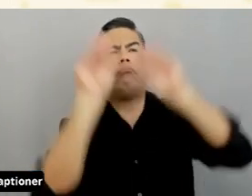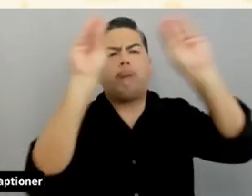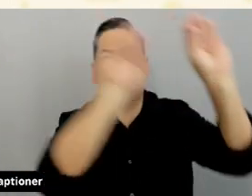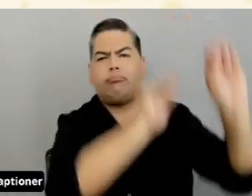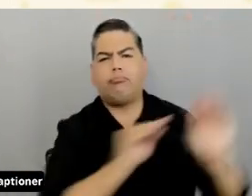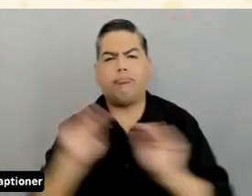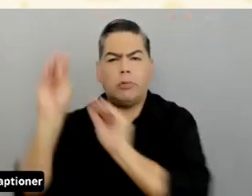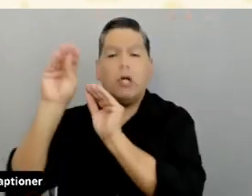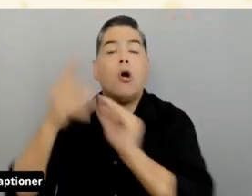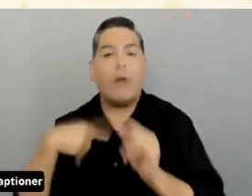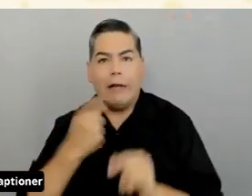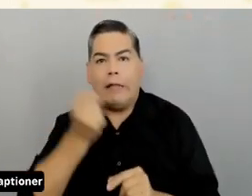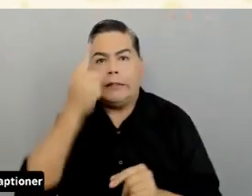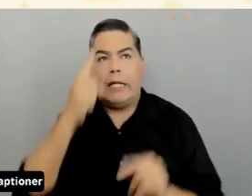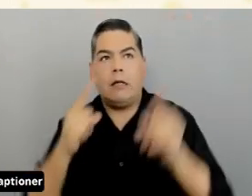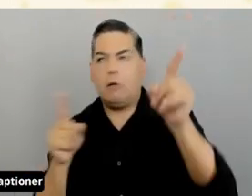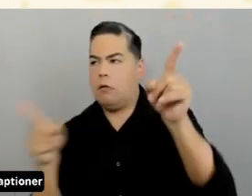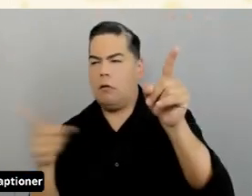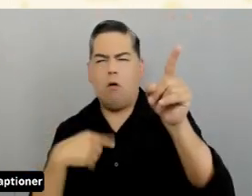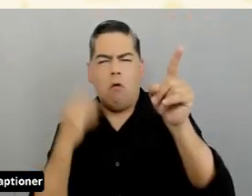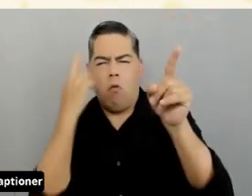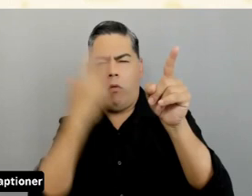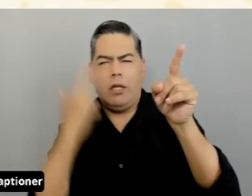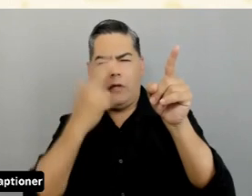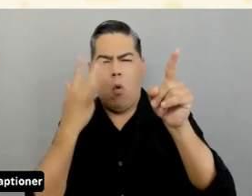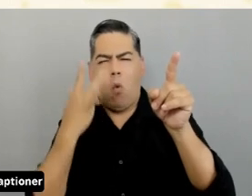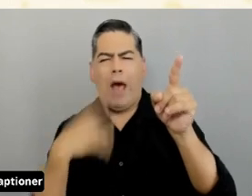what will be the purpose of this control.